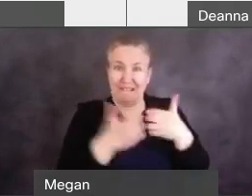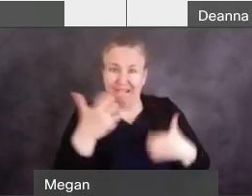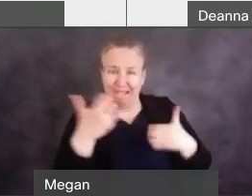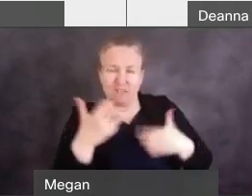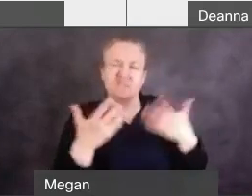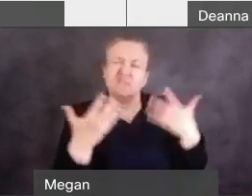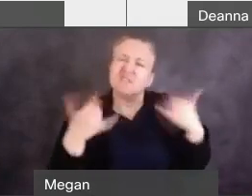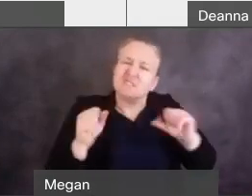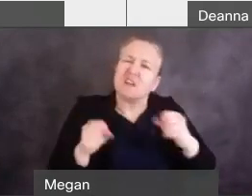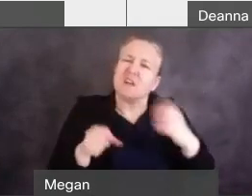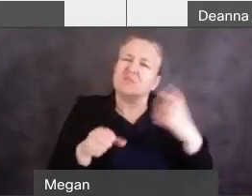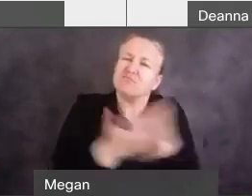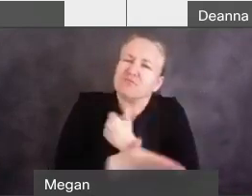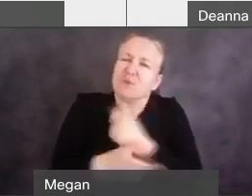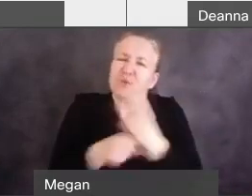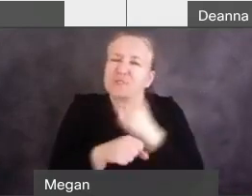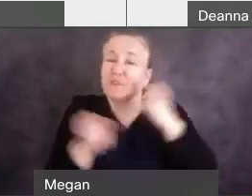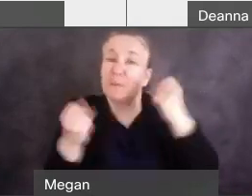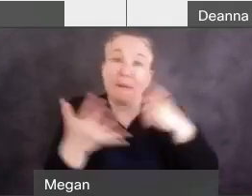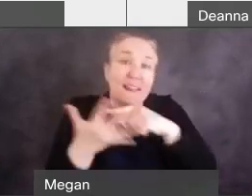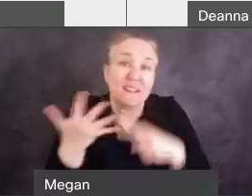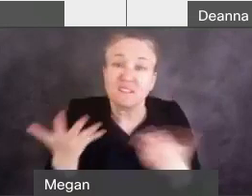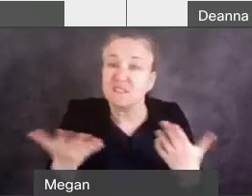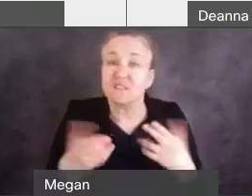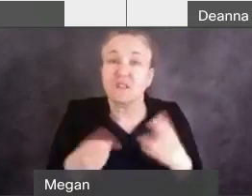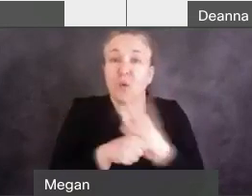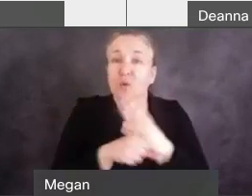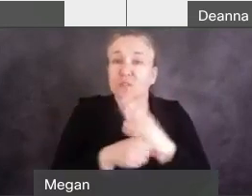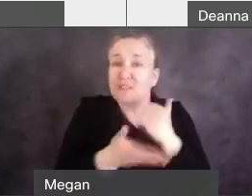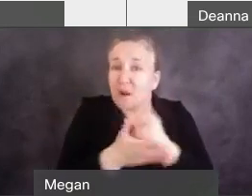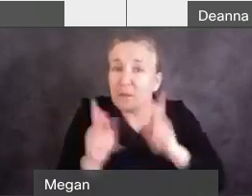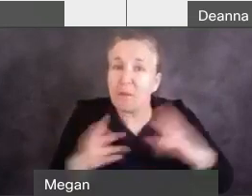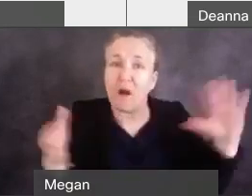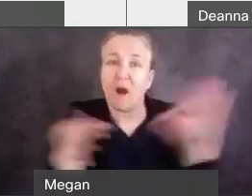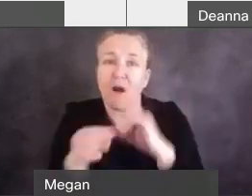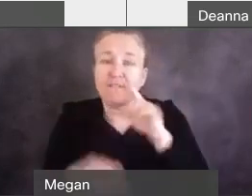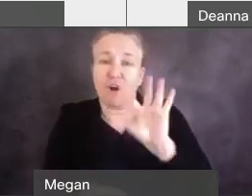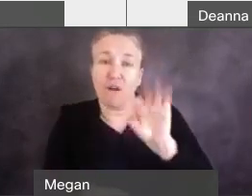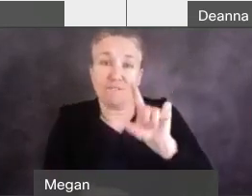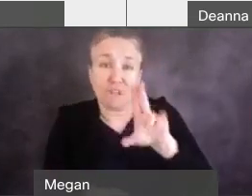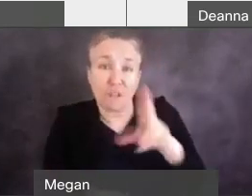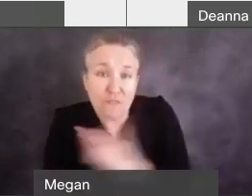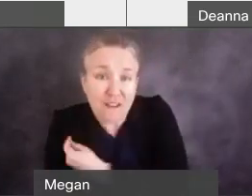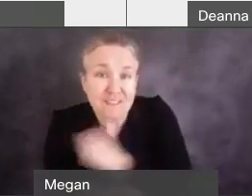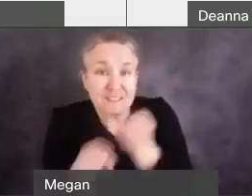used for lots of things. It could be used to help connect people to flu vaccines every year or, you